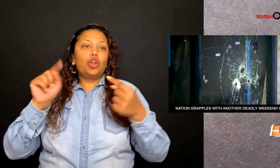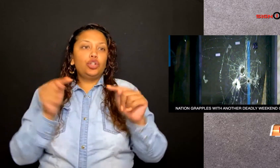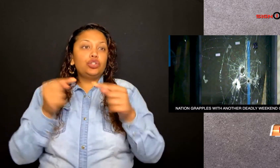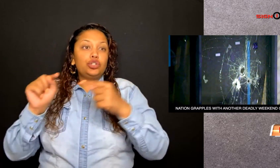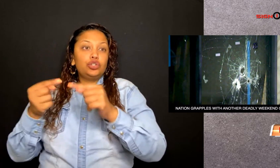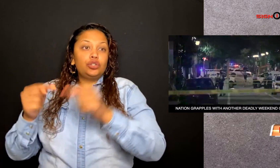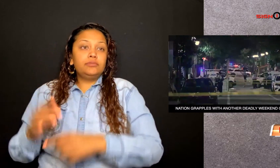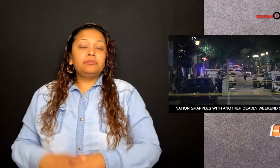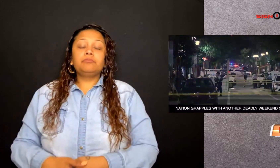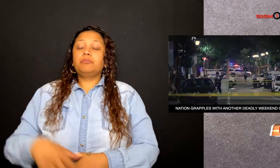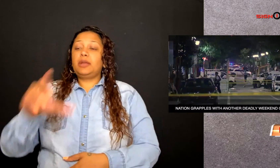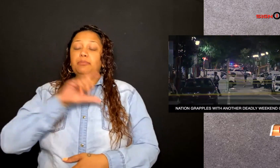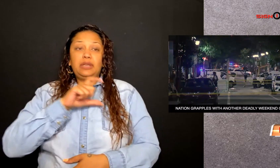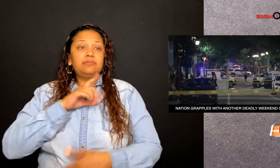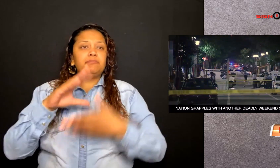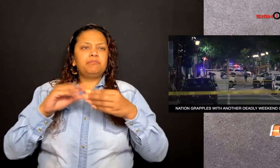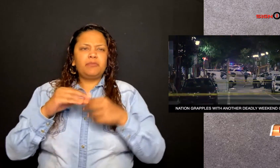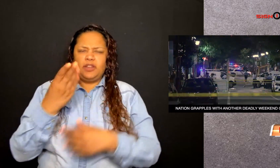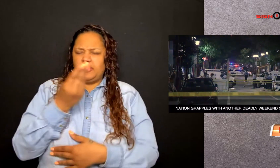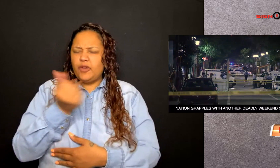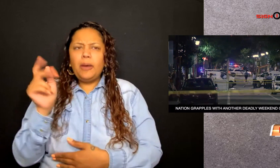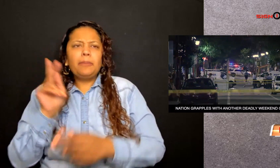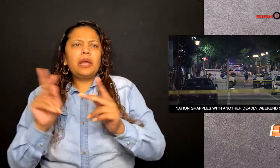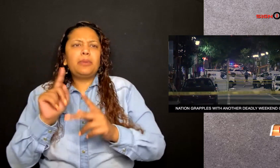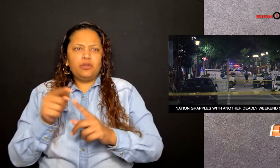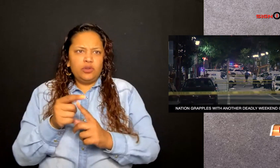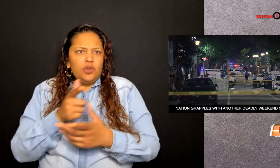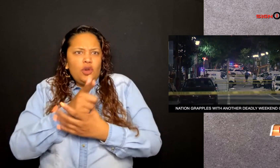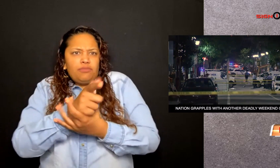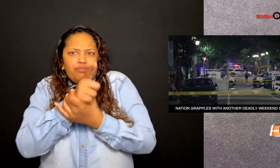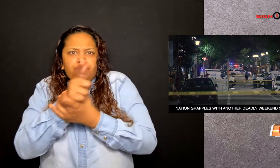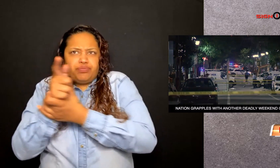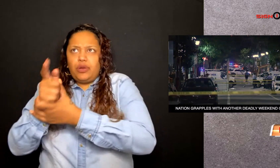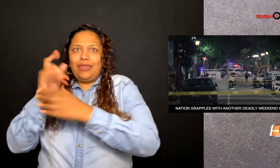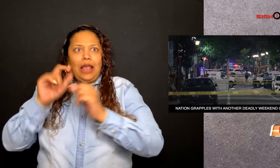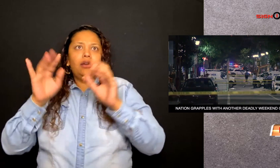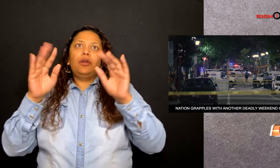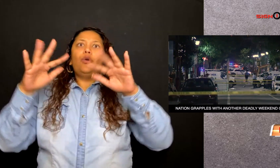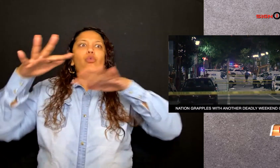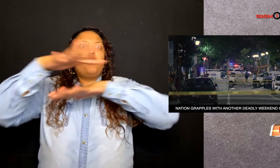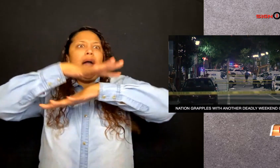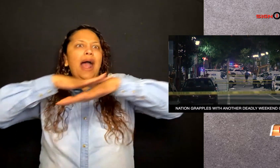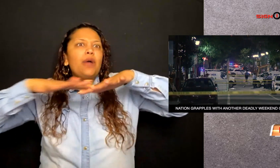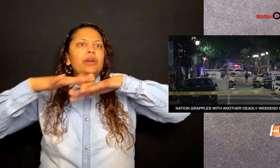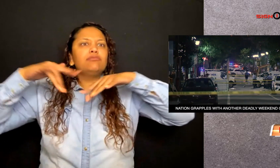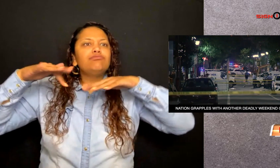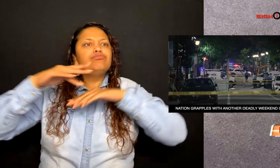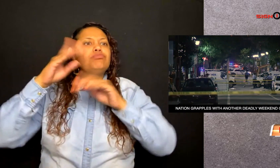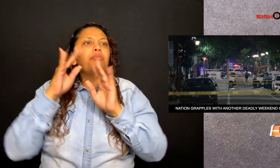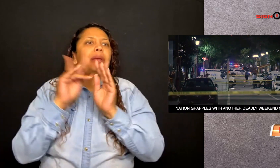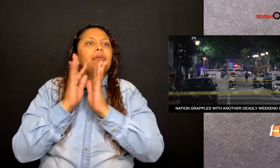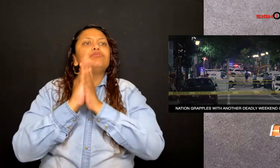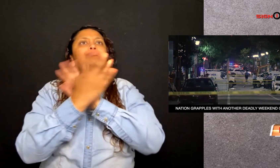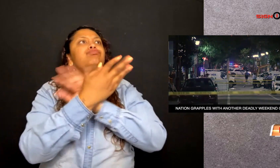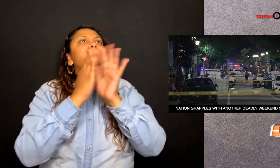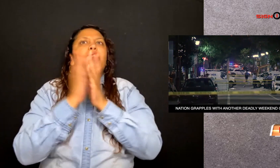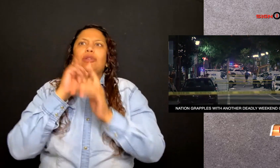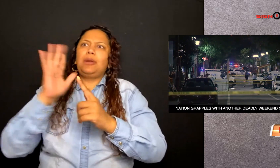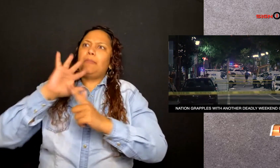are dead and at least 11 more injured after police say several people open fire into a